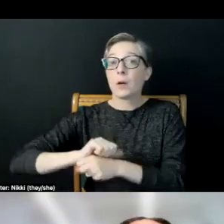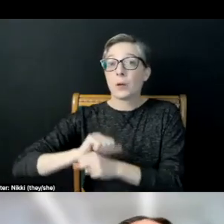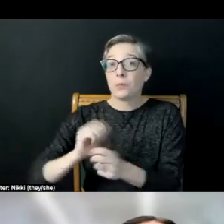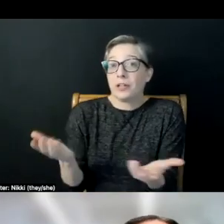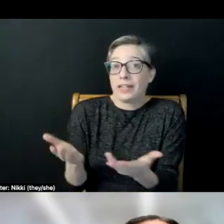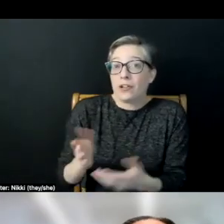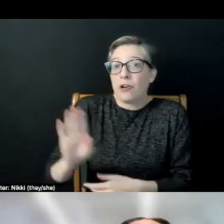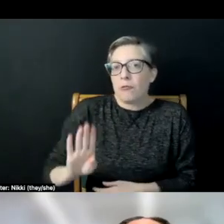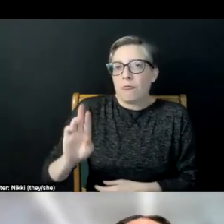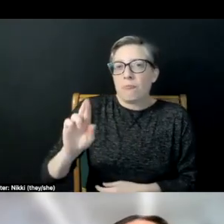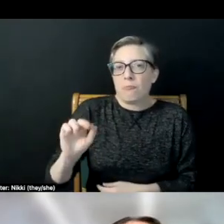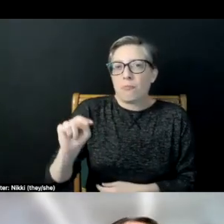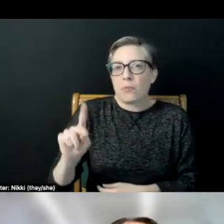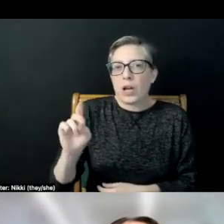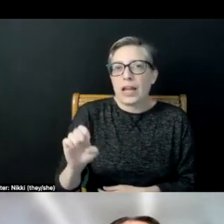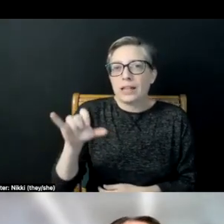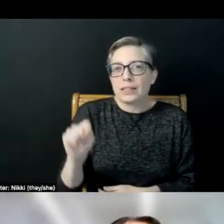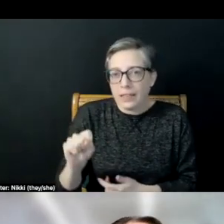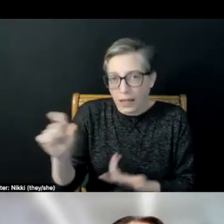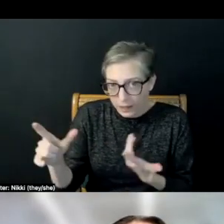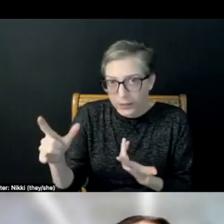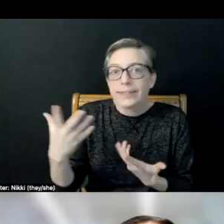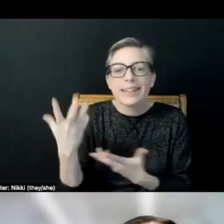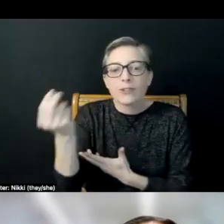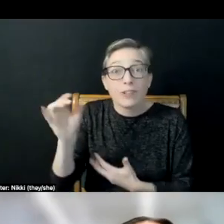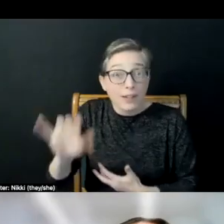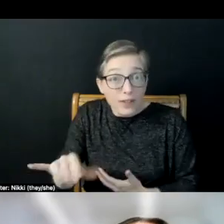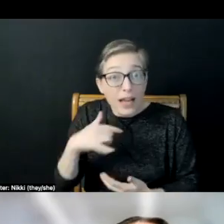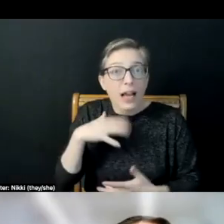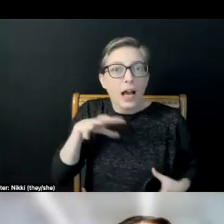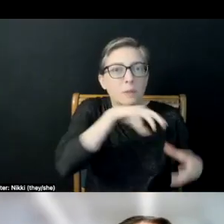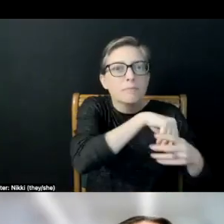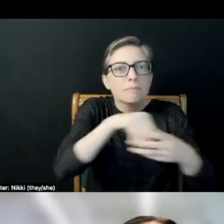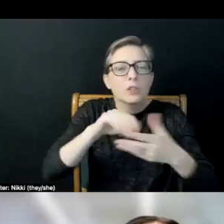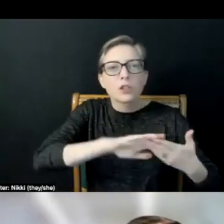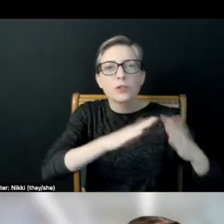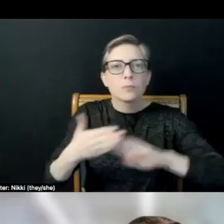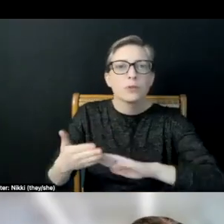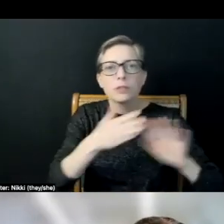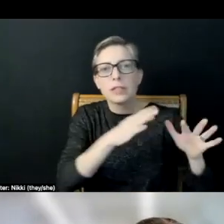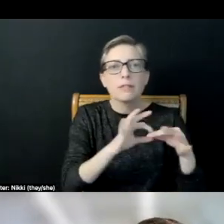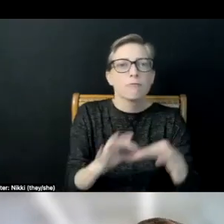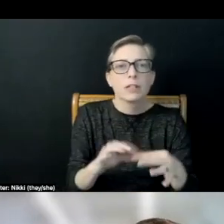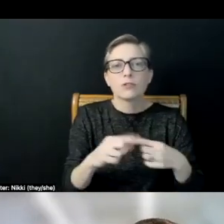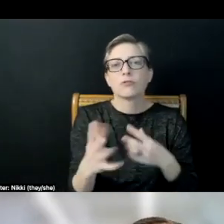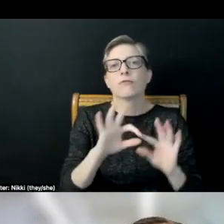specifically around family engagement. I think that's especially pertinent for what we're going to be talking about today.